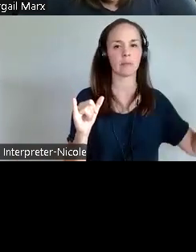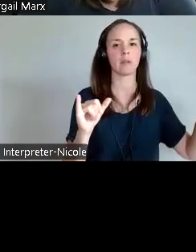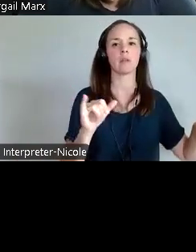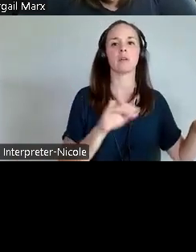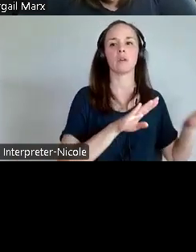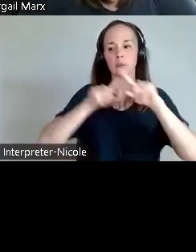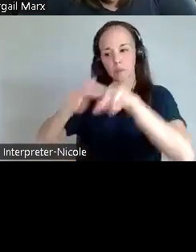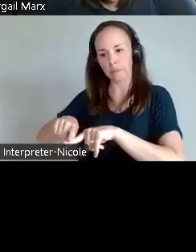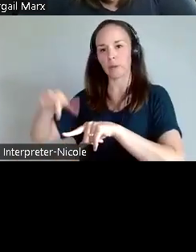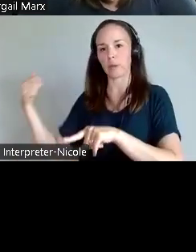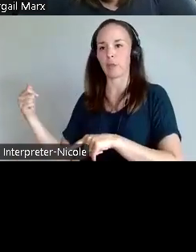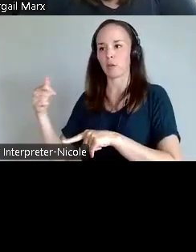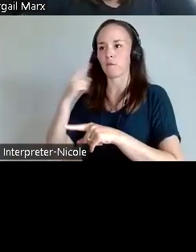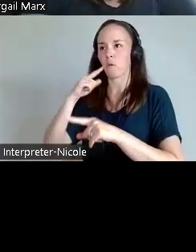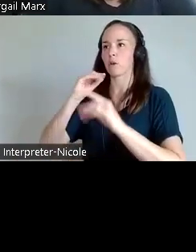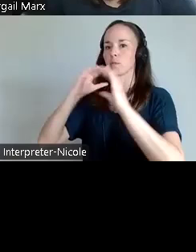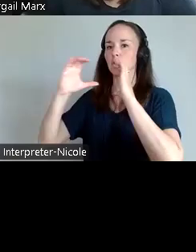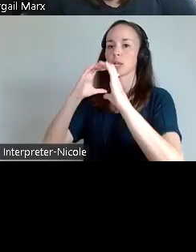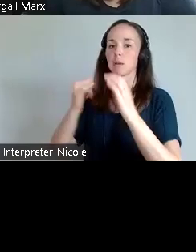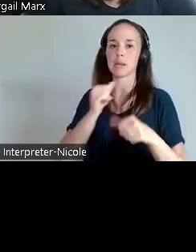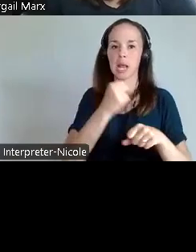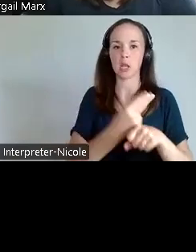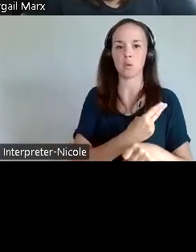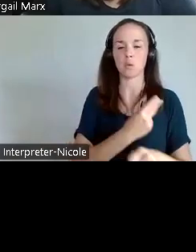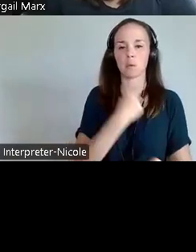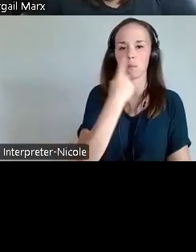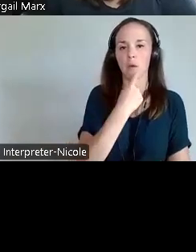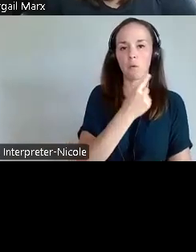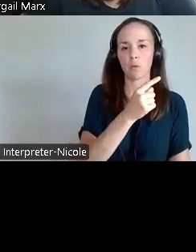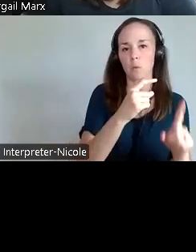somebody who doesn't use mouth words or doesn't use verbal speech at all.